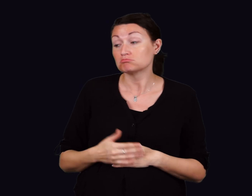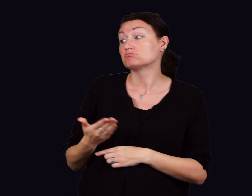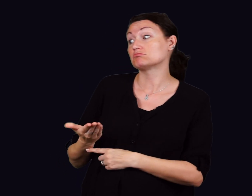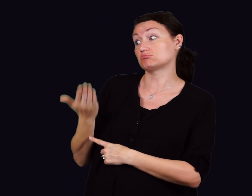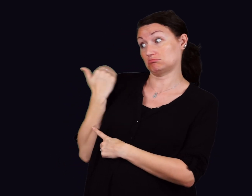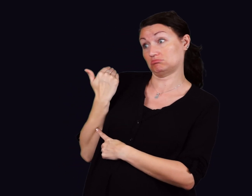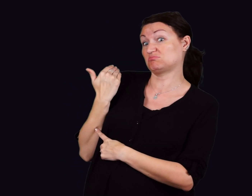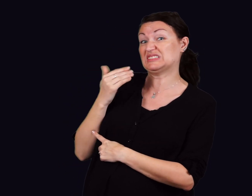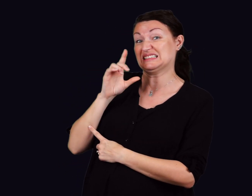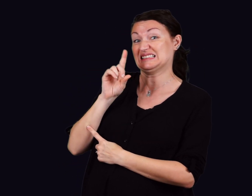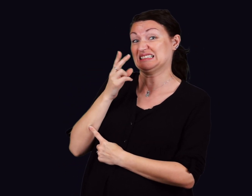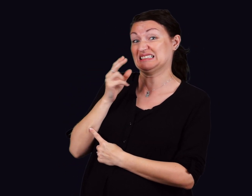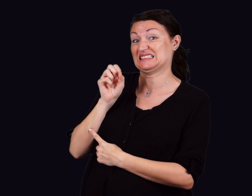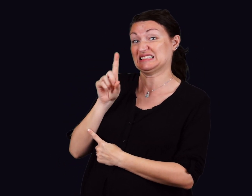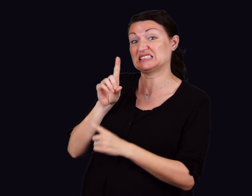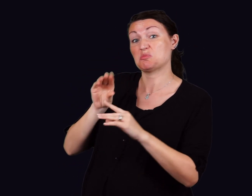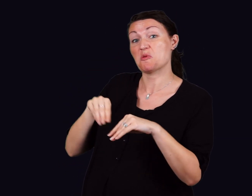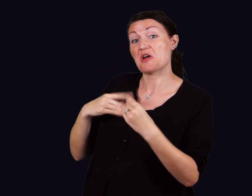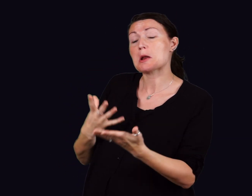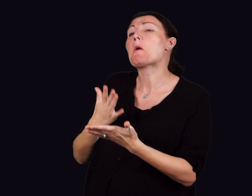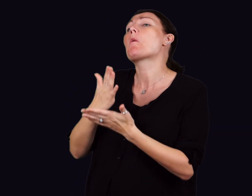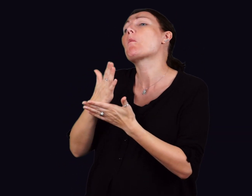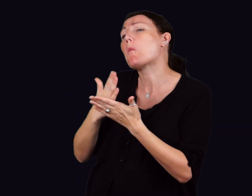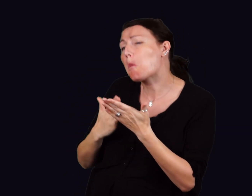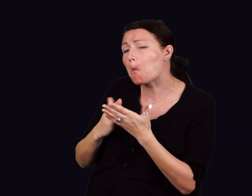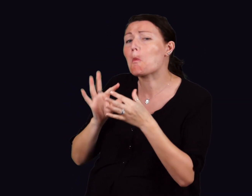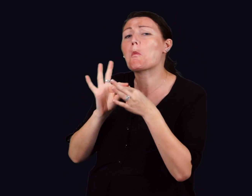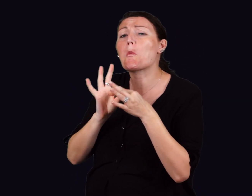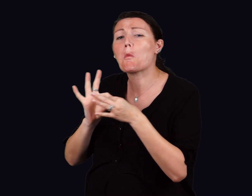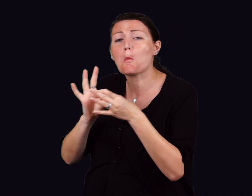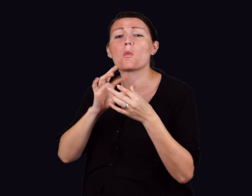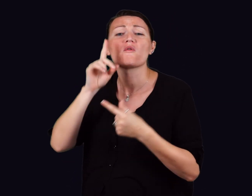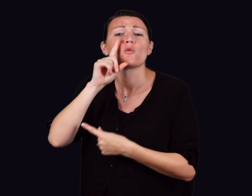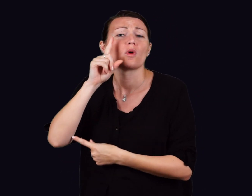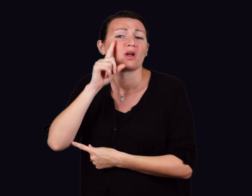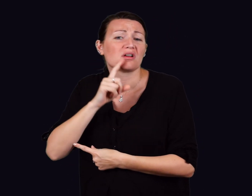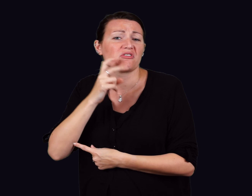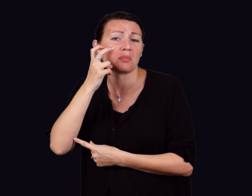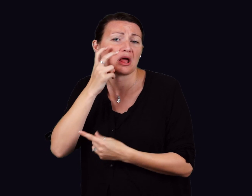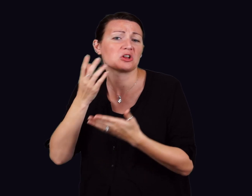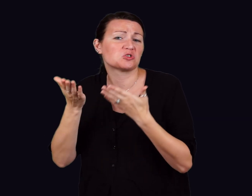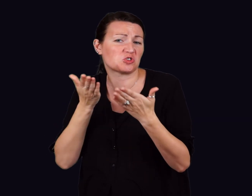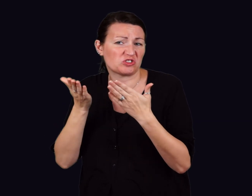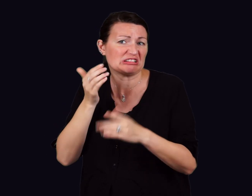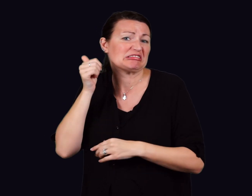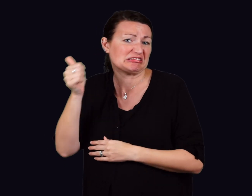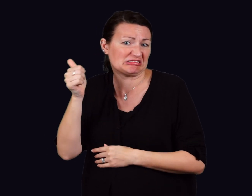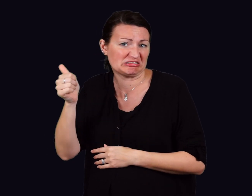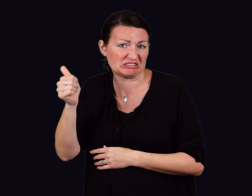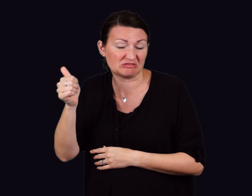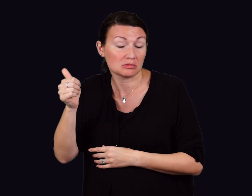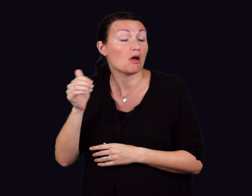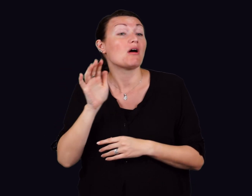*All DeafBlind services will be provided through an organization that receives funding from DHHSD,